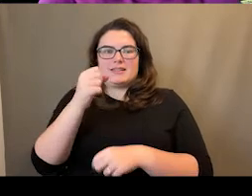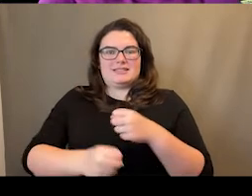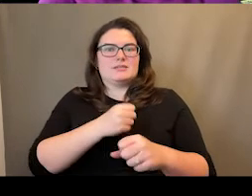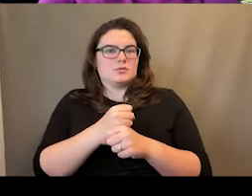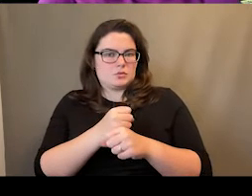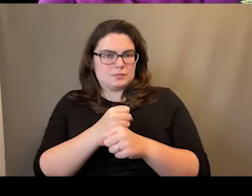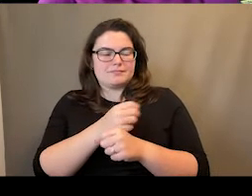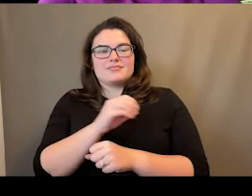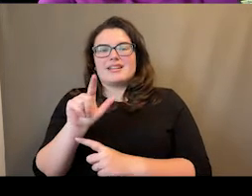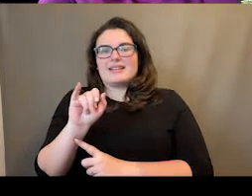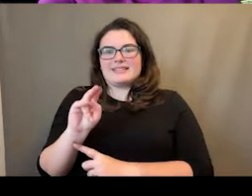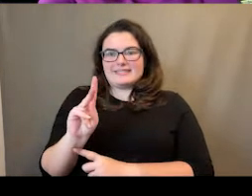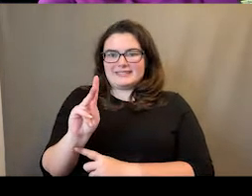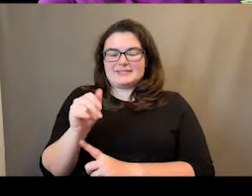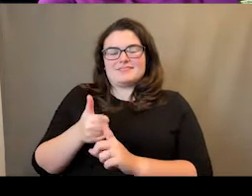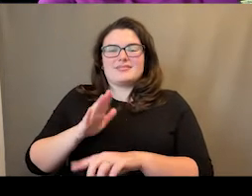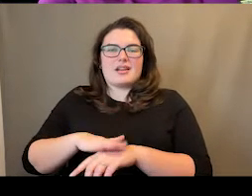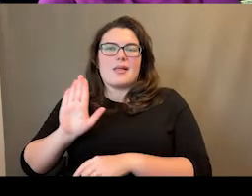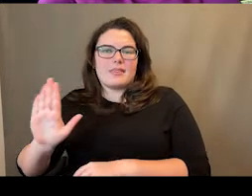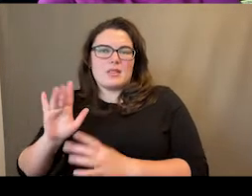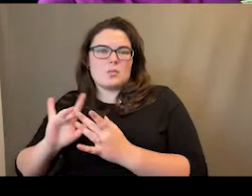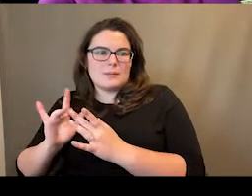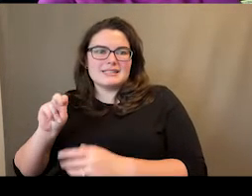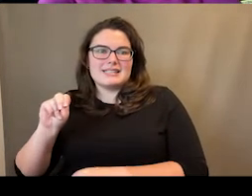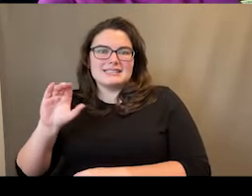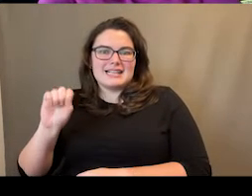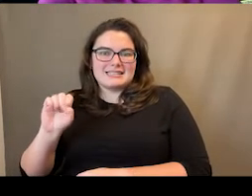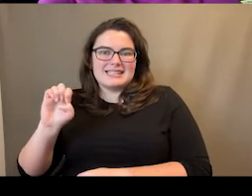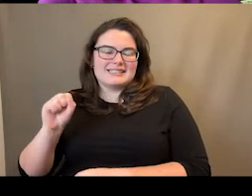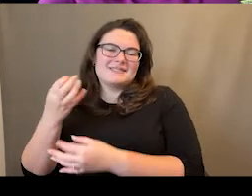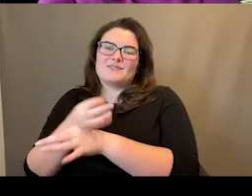the link is on their web page and it is free to download.